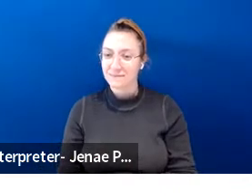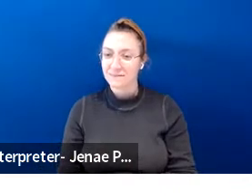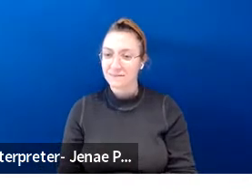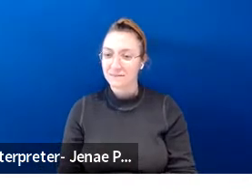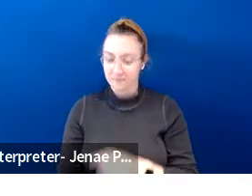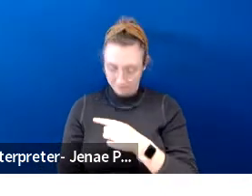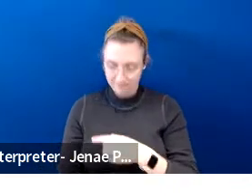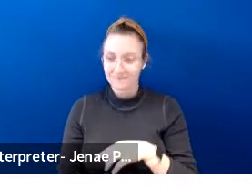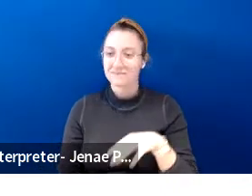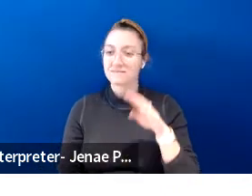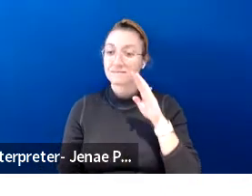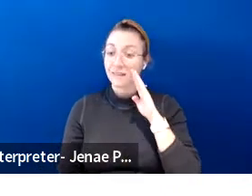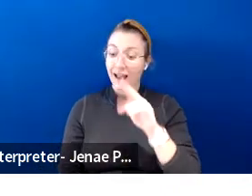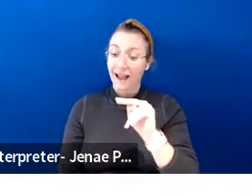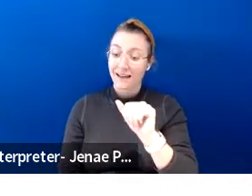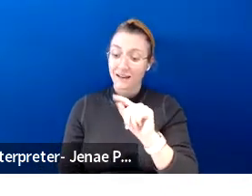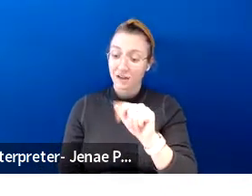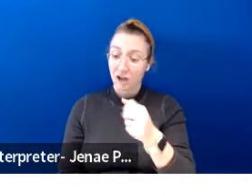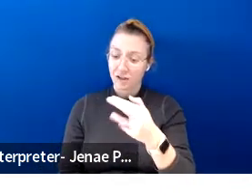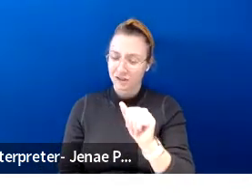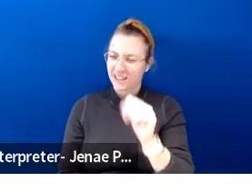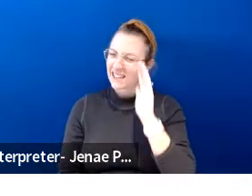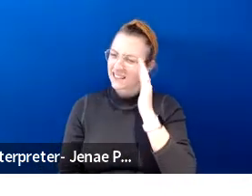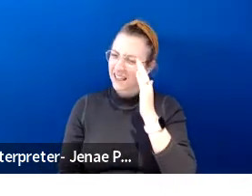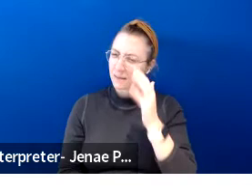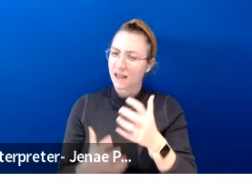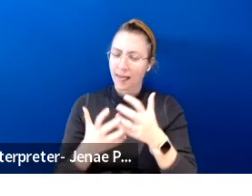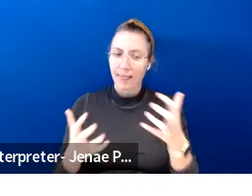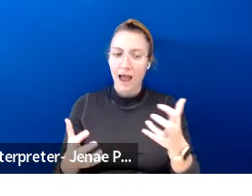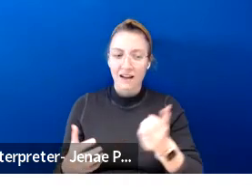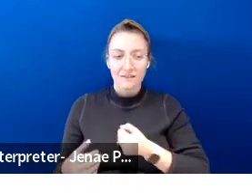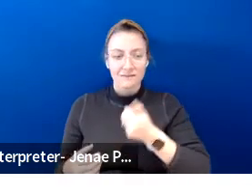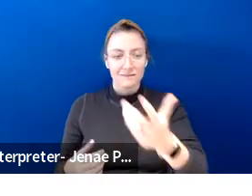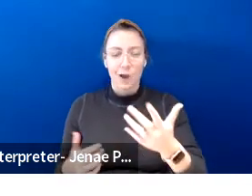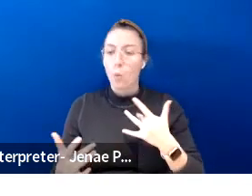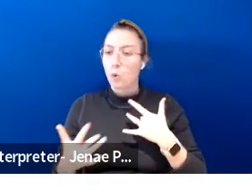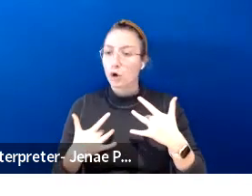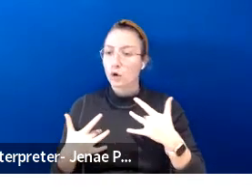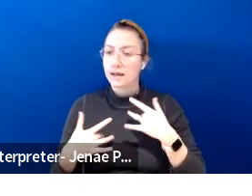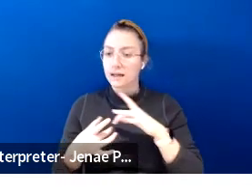Natasha, it seems to me that there's been a lot of expressed worry with regard to children not learning right now.